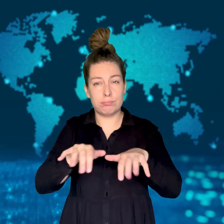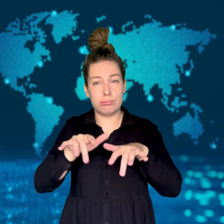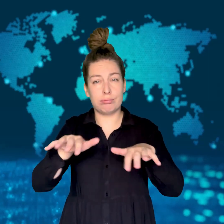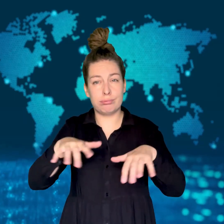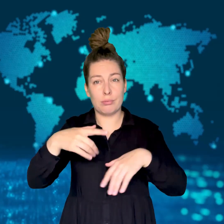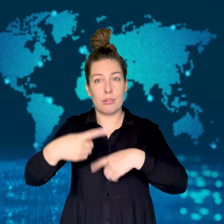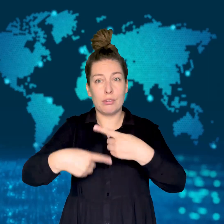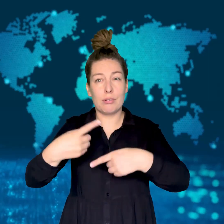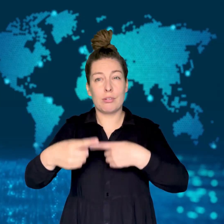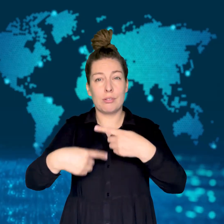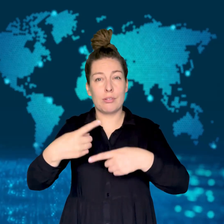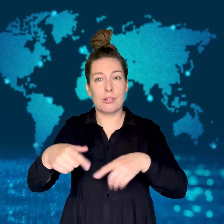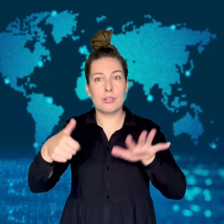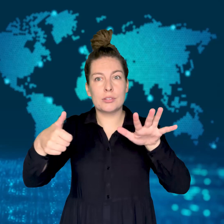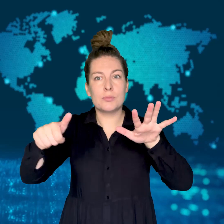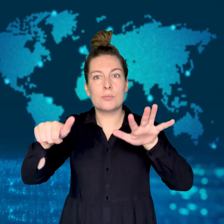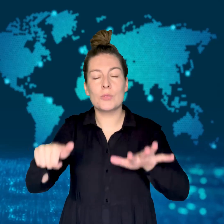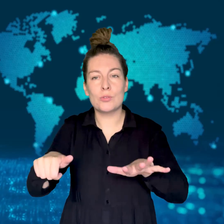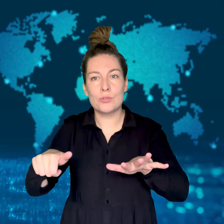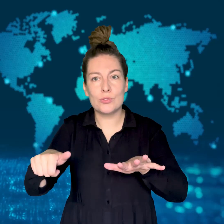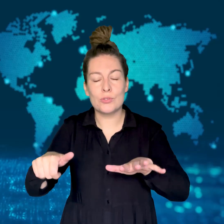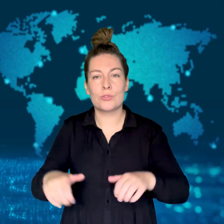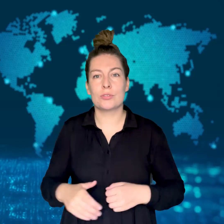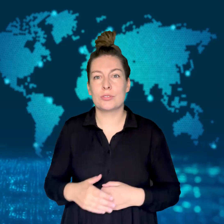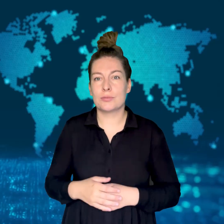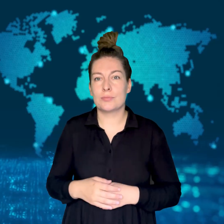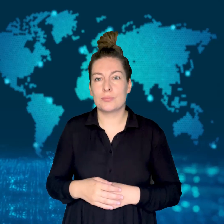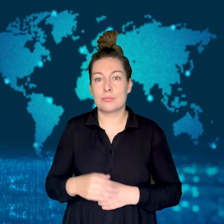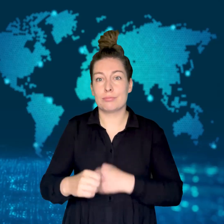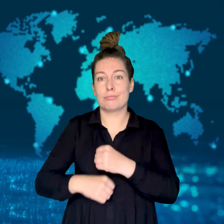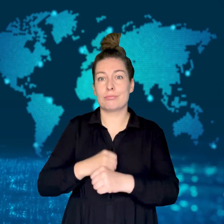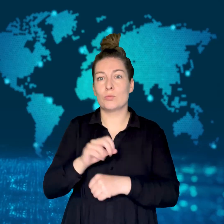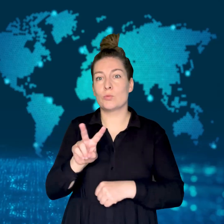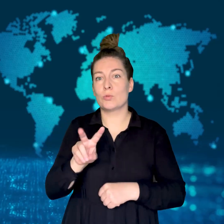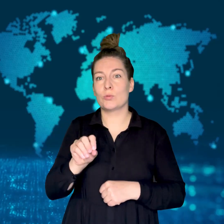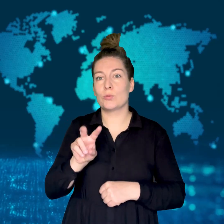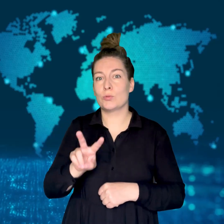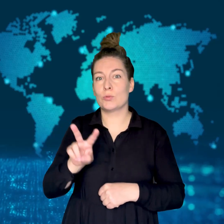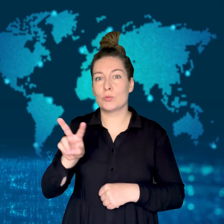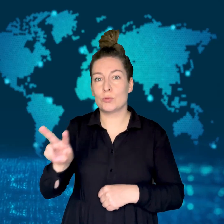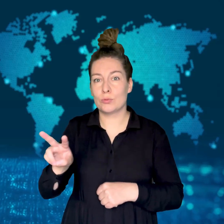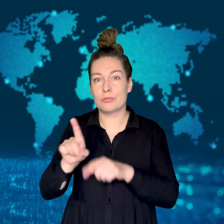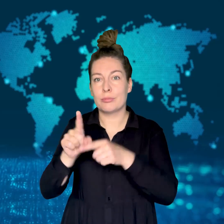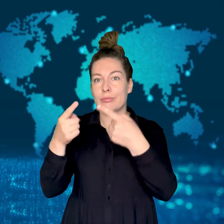In 2022, another eruption lasted three weeks.